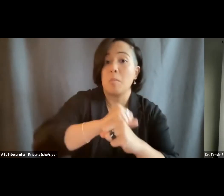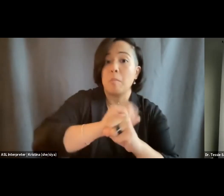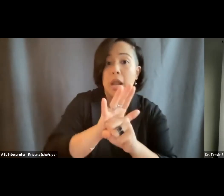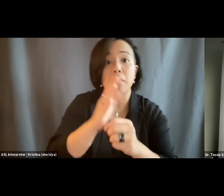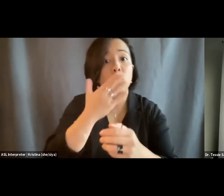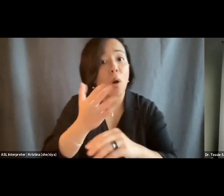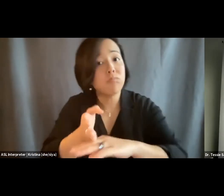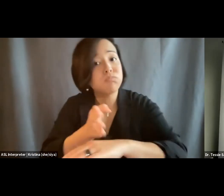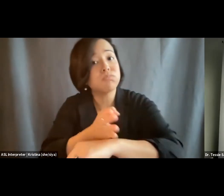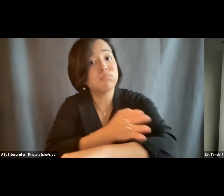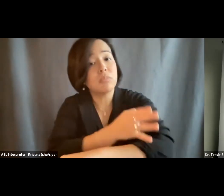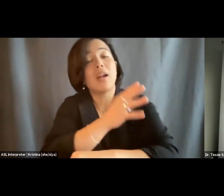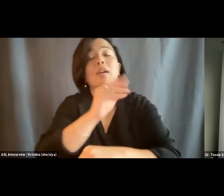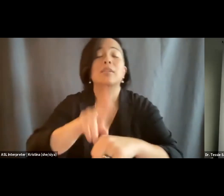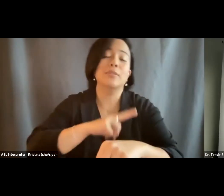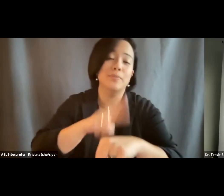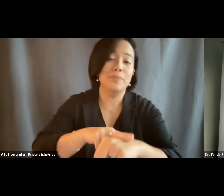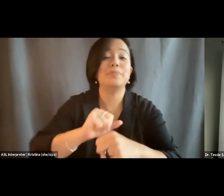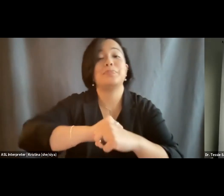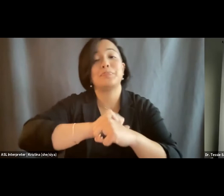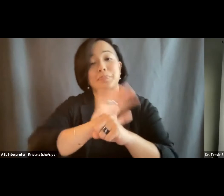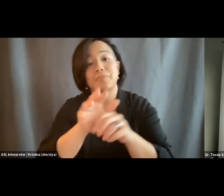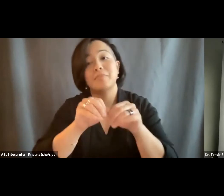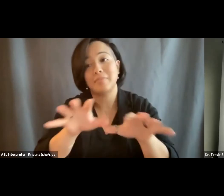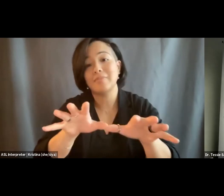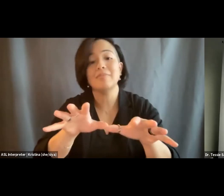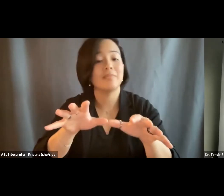And of course, the pandemic, in this case as in so many others,